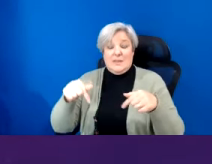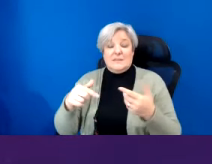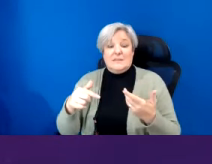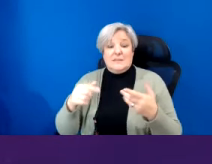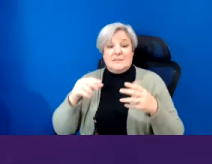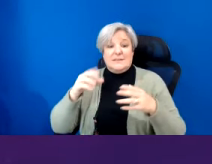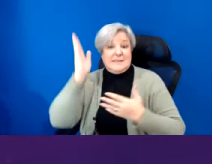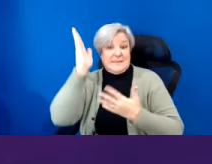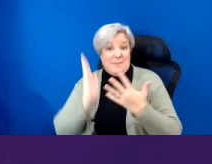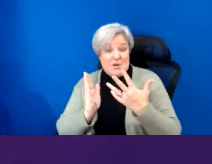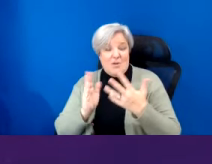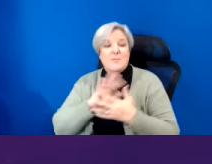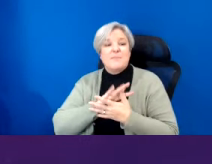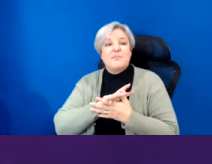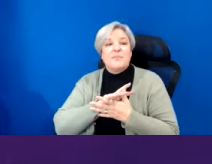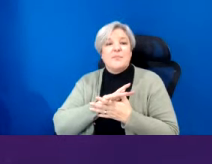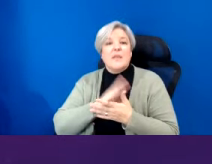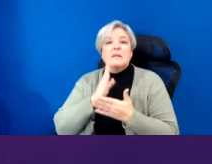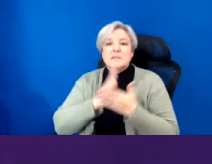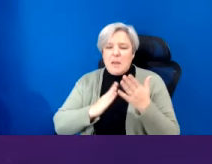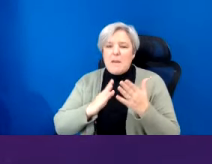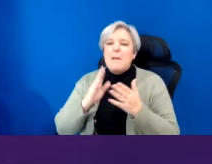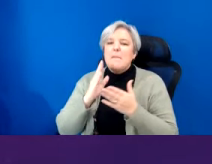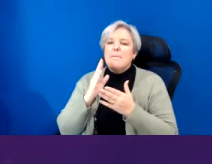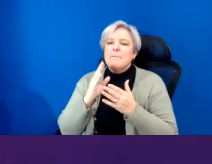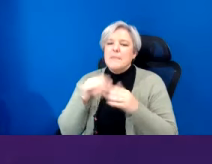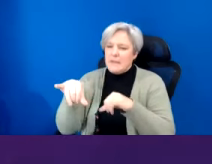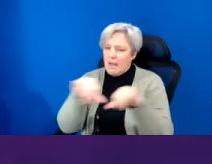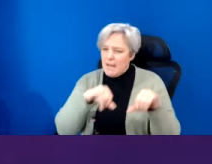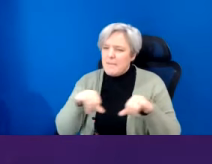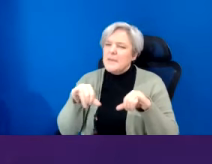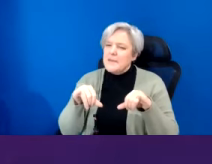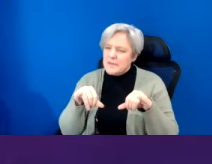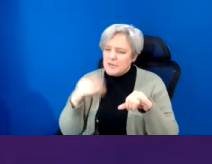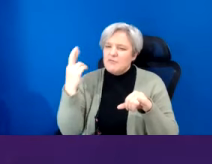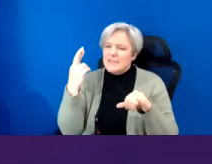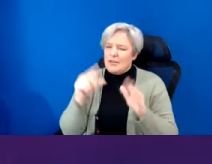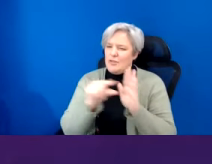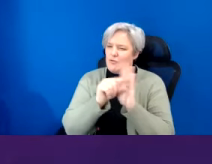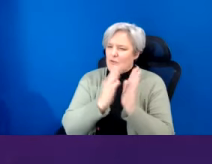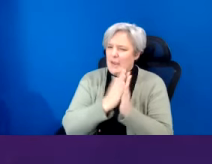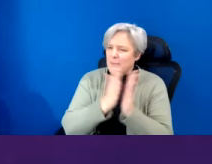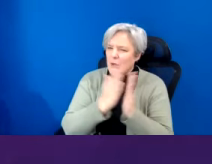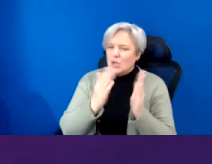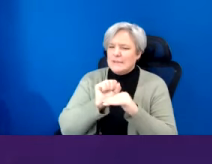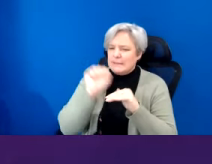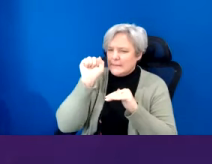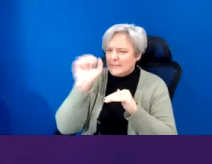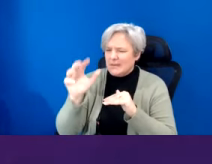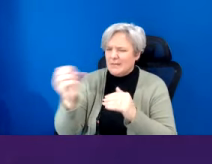there are some common reasons that grade books or grade submissions are returned.